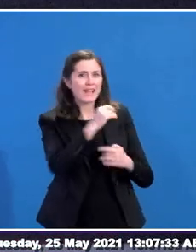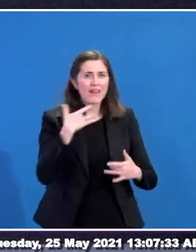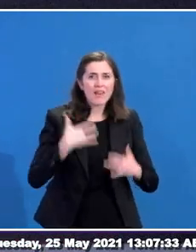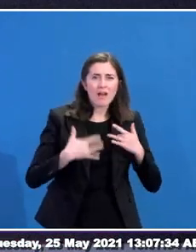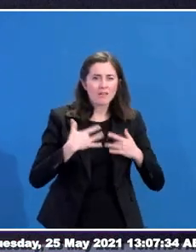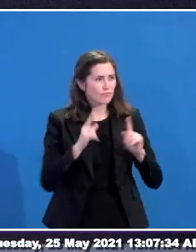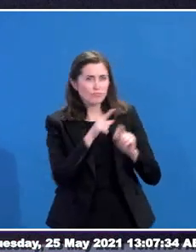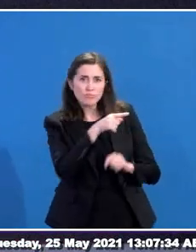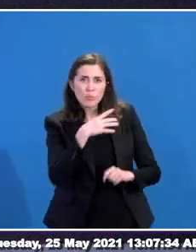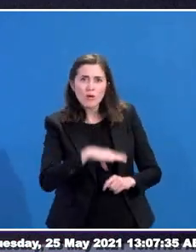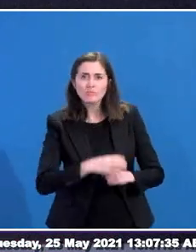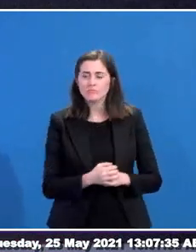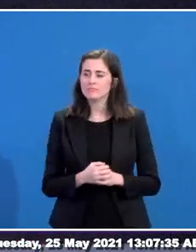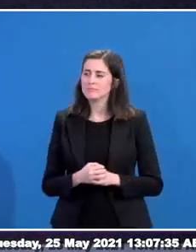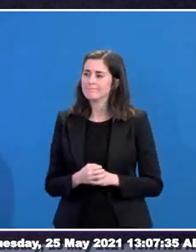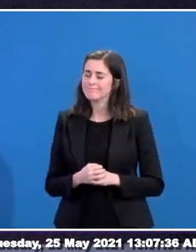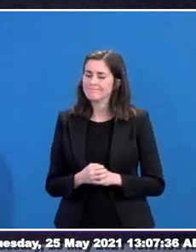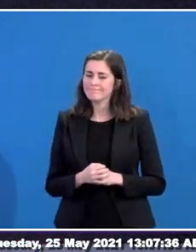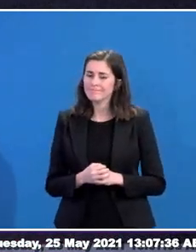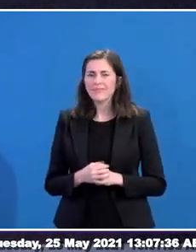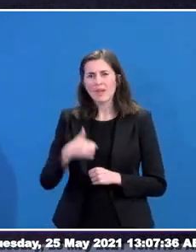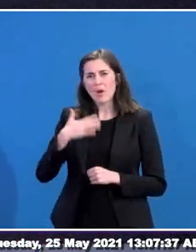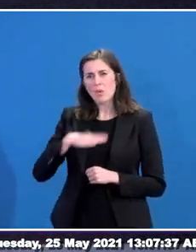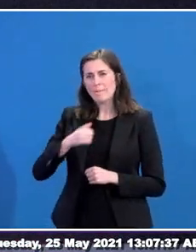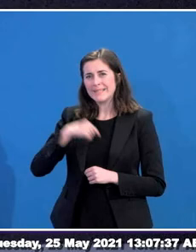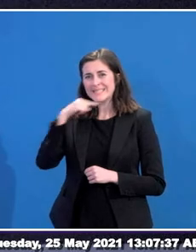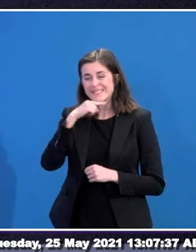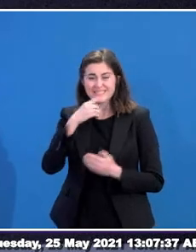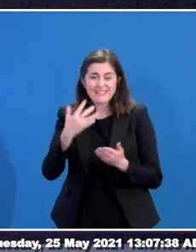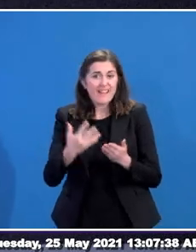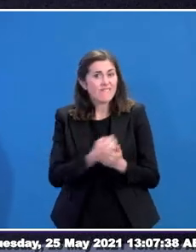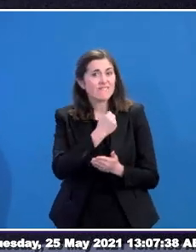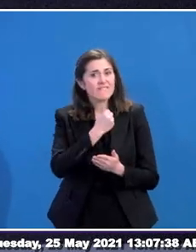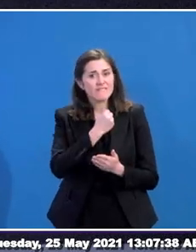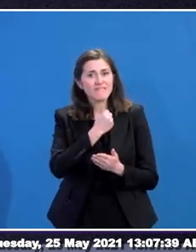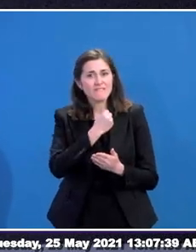I just want Carl to be safe, that's all. I want him to be safe and happy.